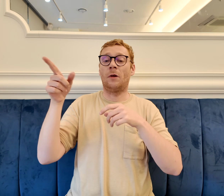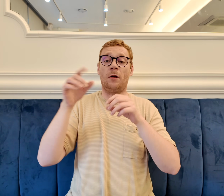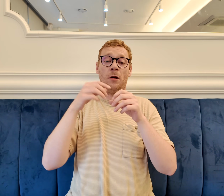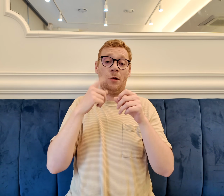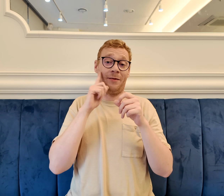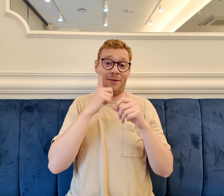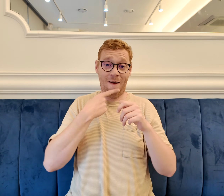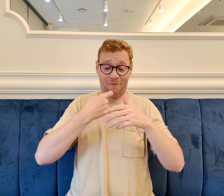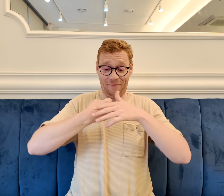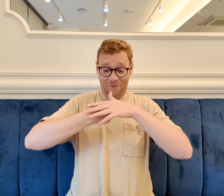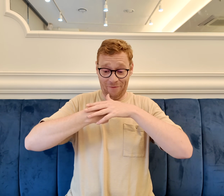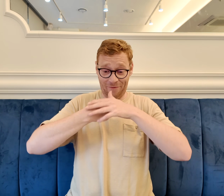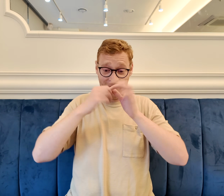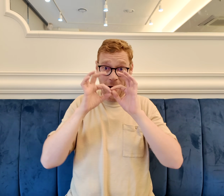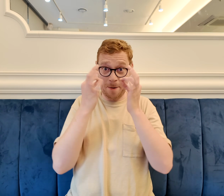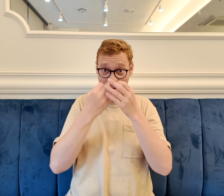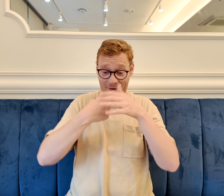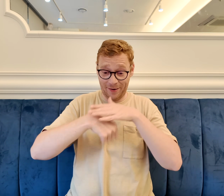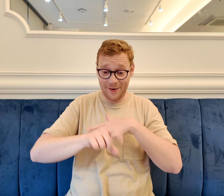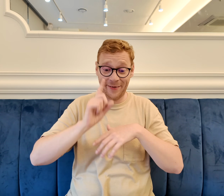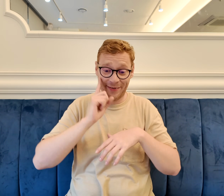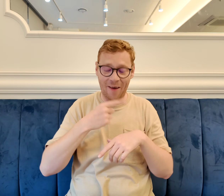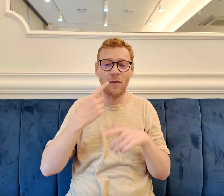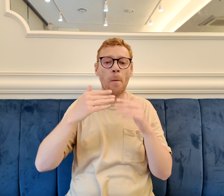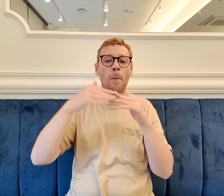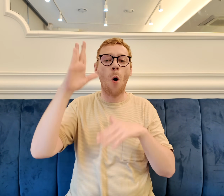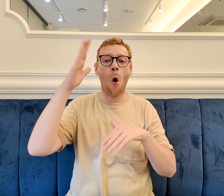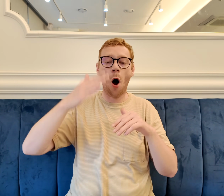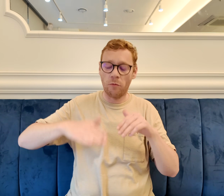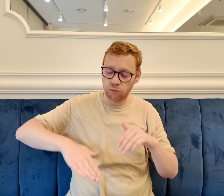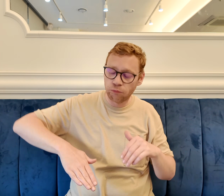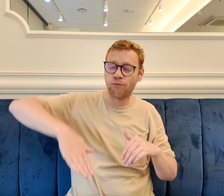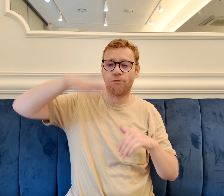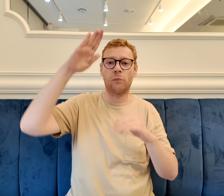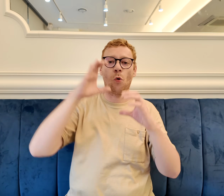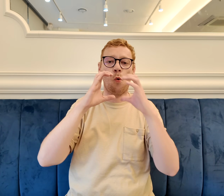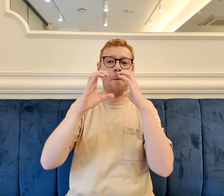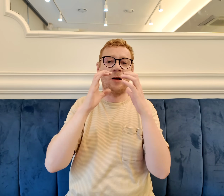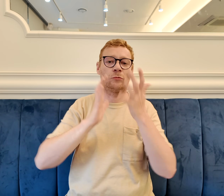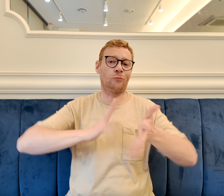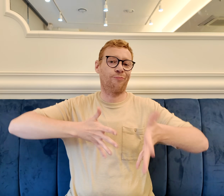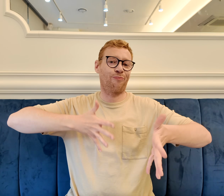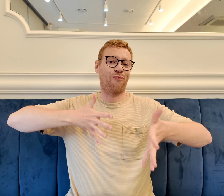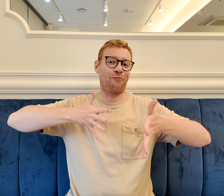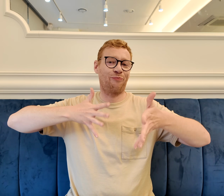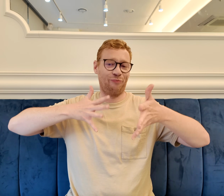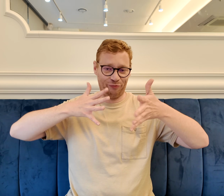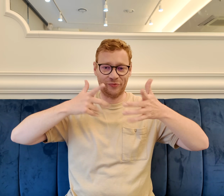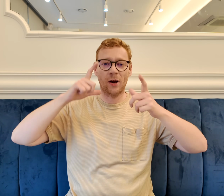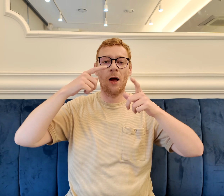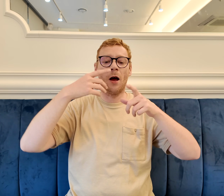However, deaf people born into deaf families naturally grow up communicating in sign language from an early age.